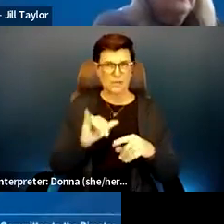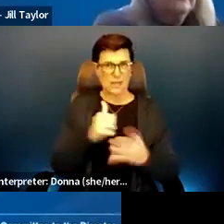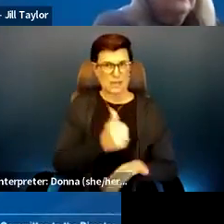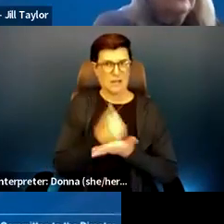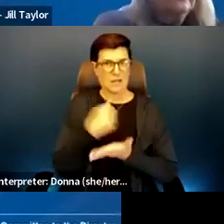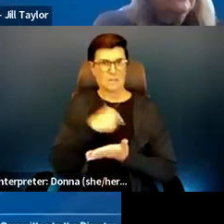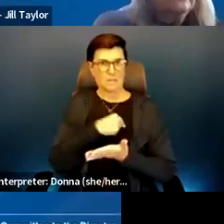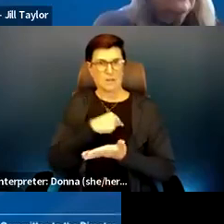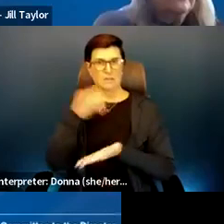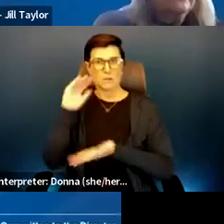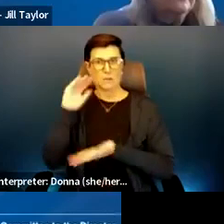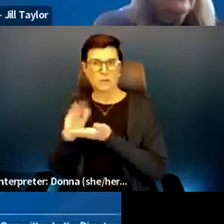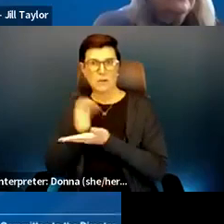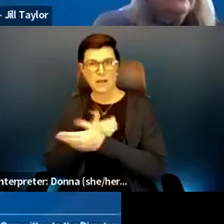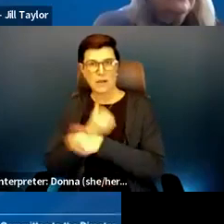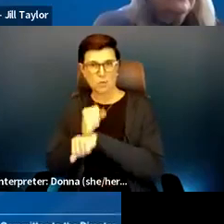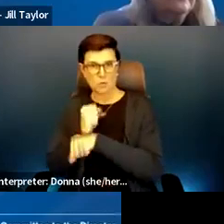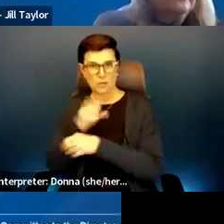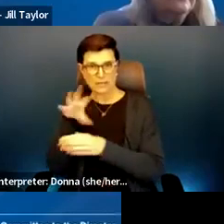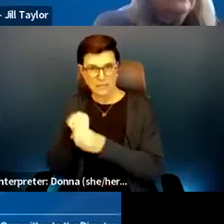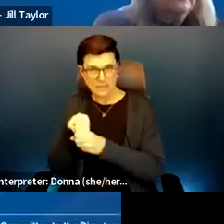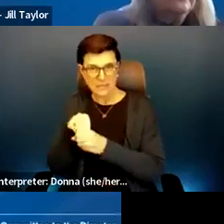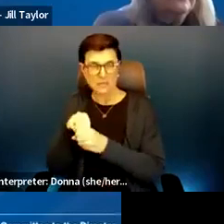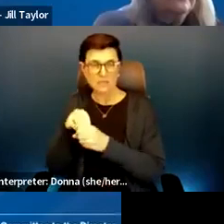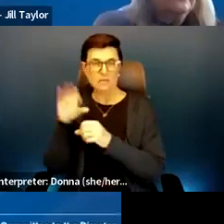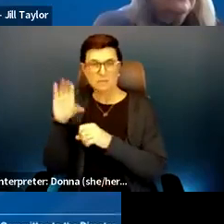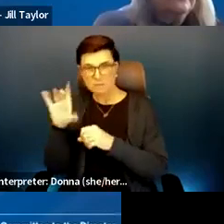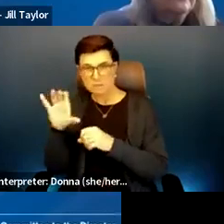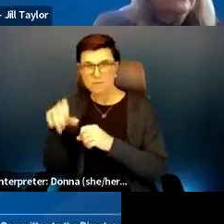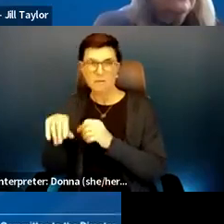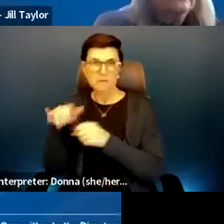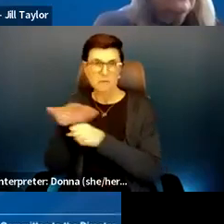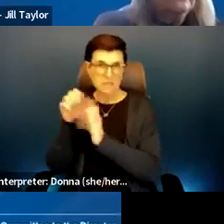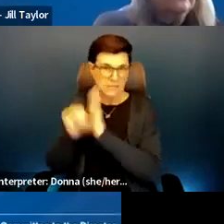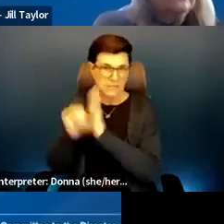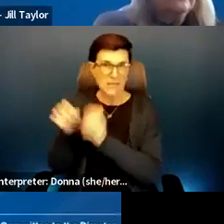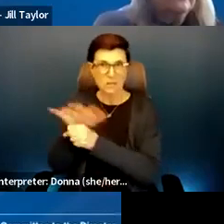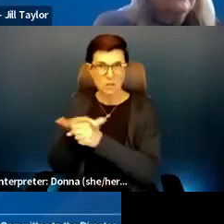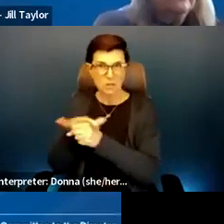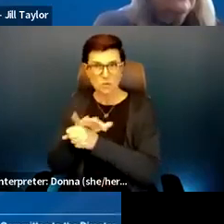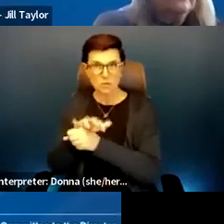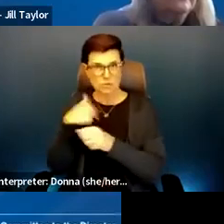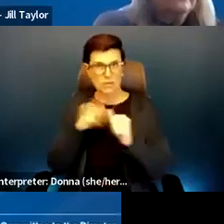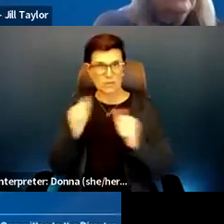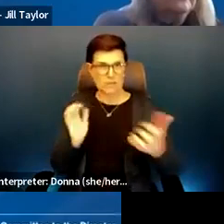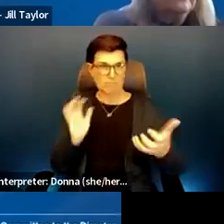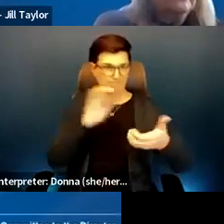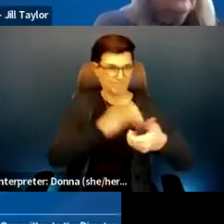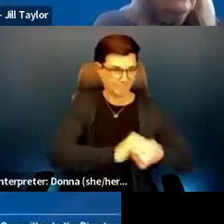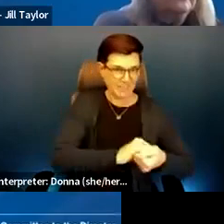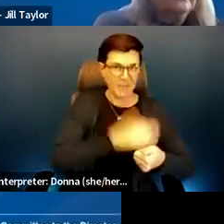and state public health partners were doing to respond to COVID. And then the workforce kind of waxed and waned.